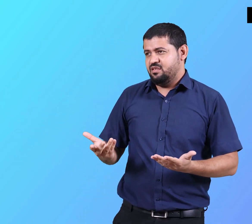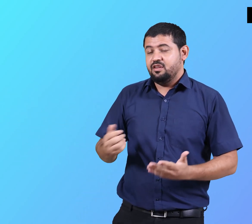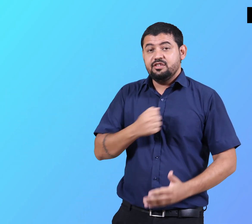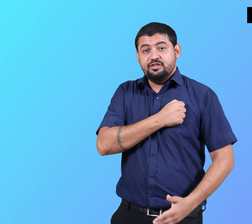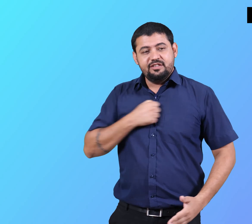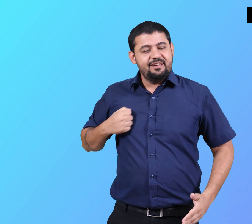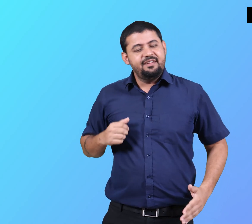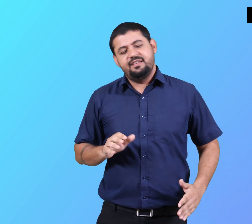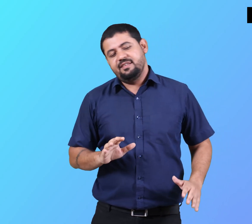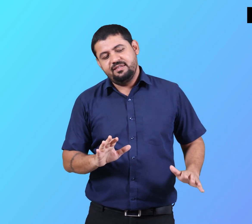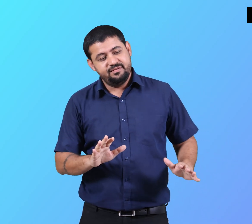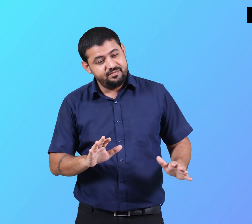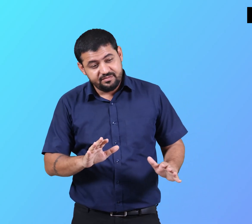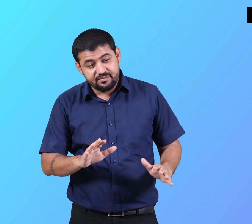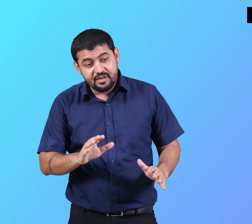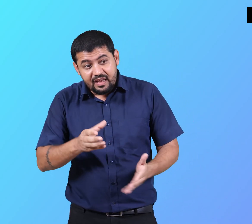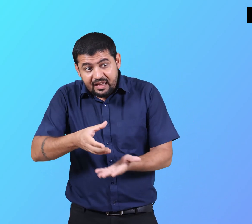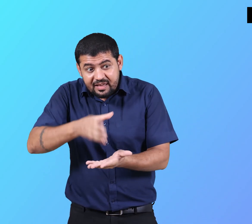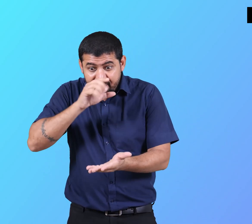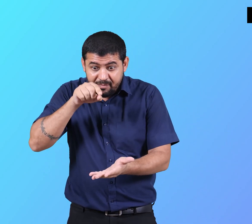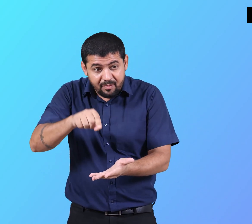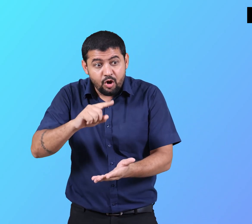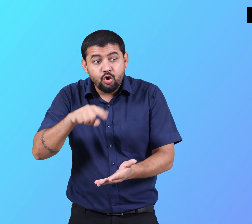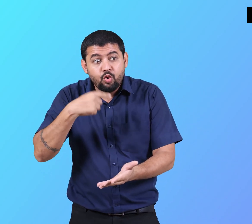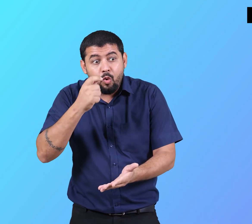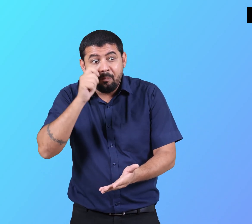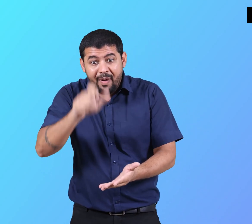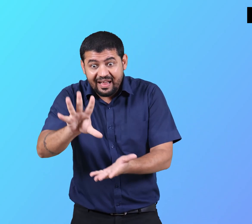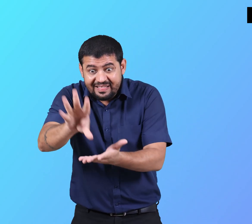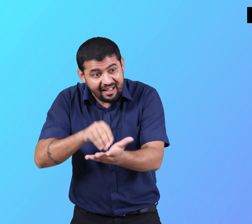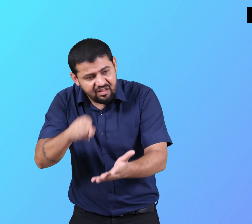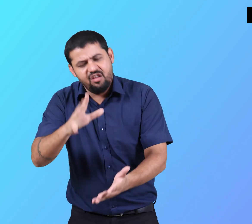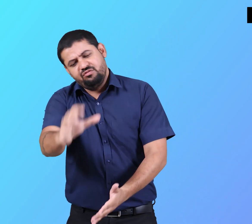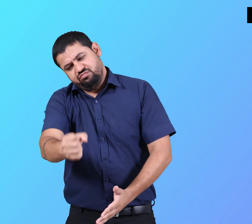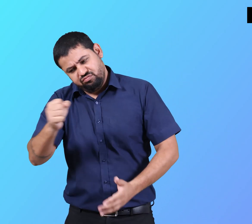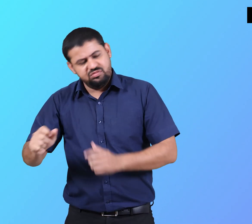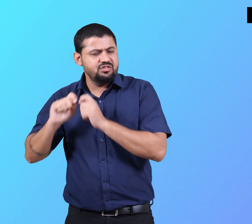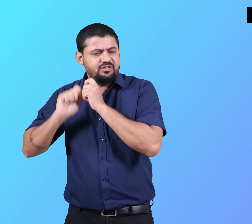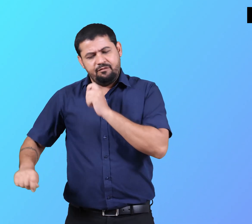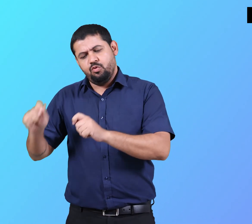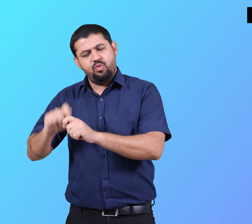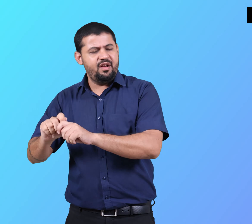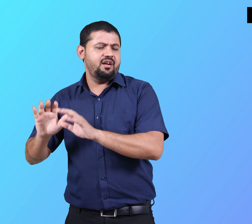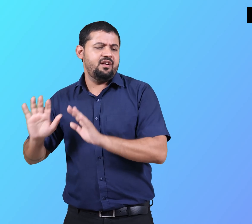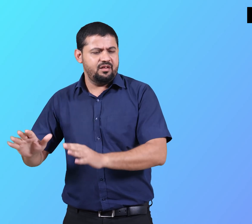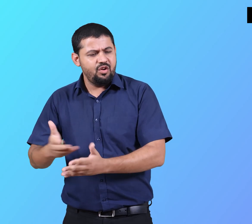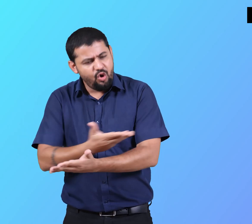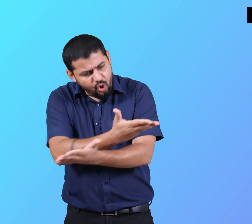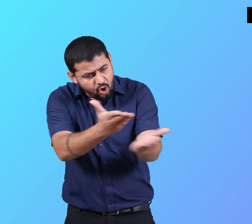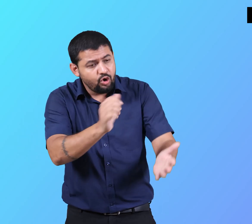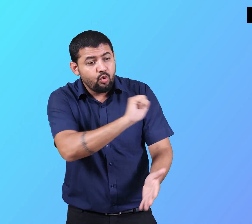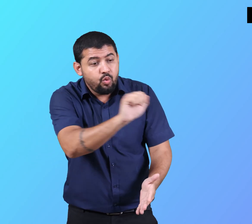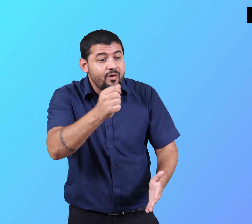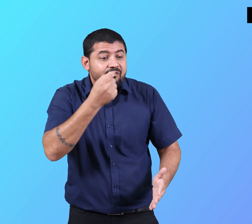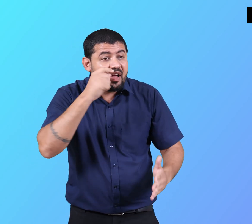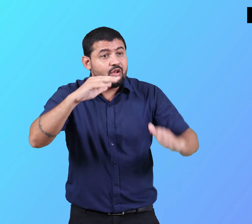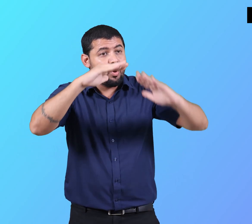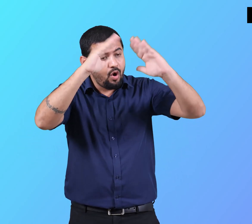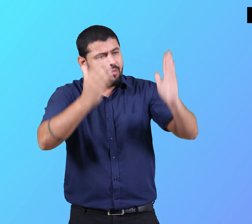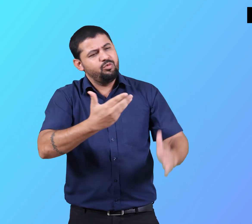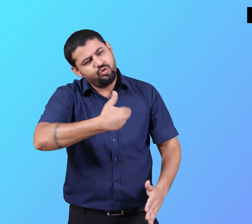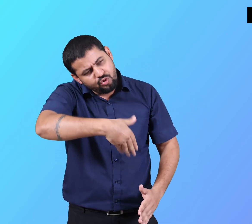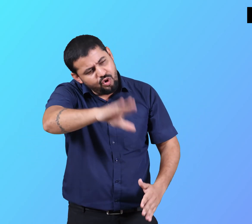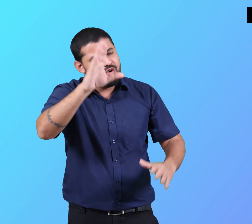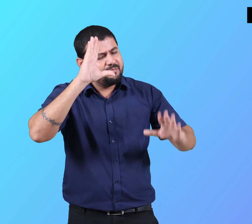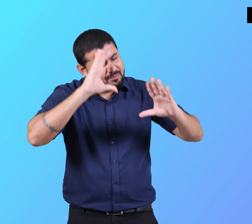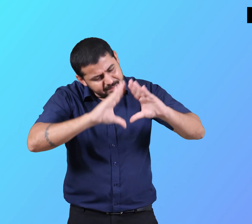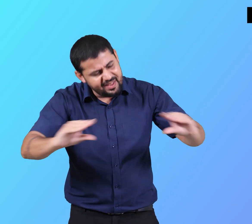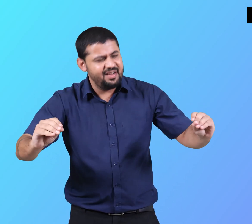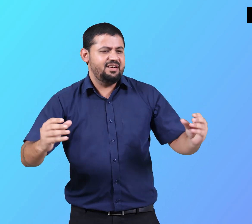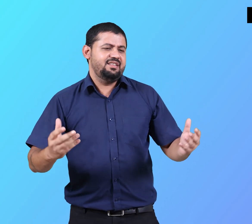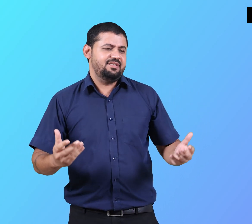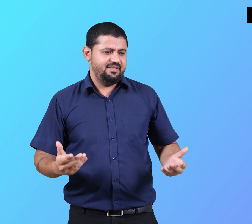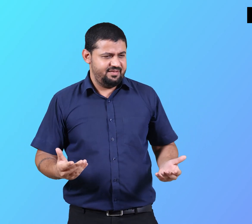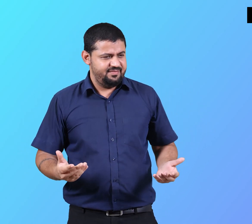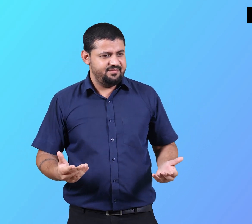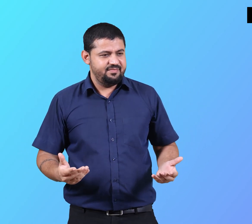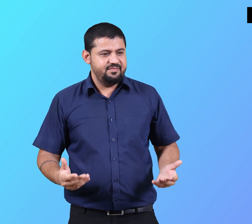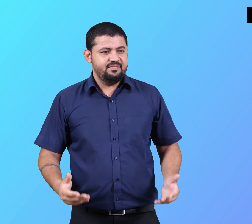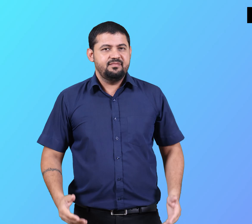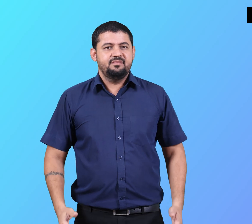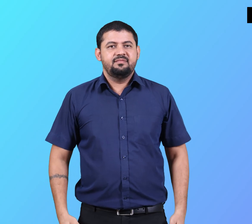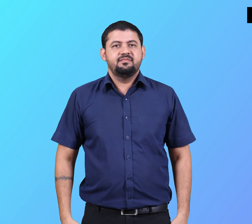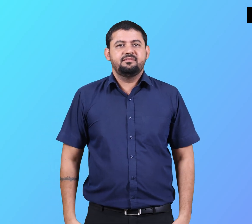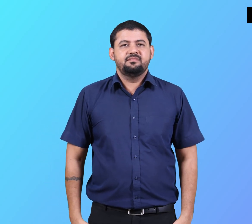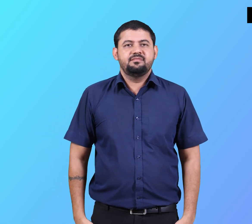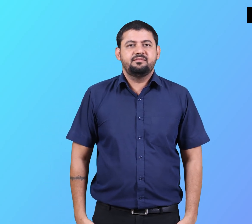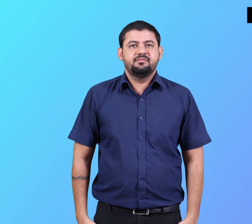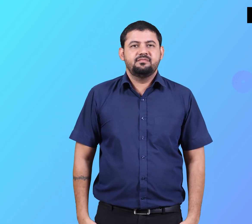But Joseph said, “I will not make you all slaves! Only the man who stole the cup will be my slave. You others can go in peace to your father.”